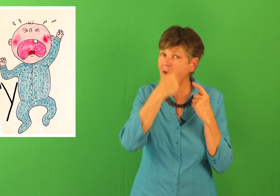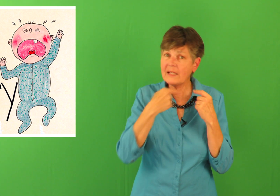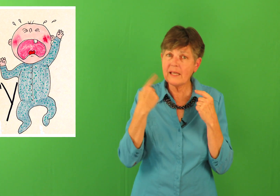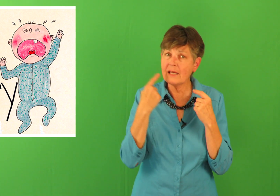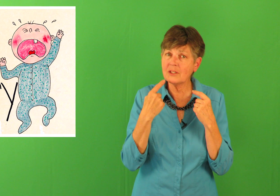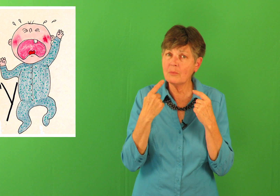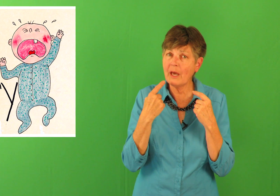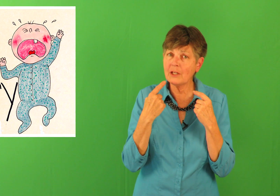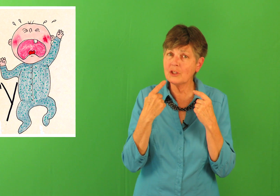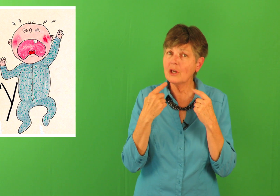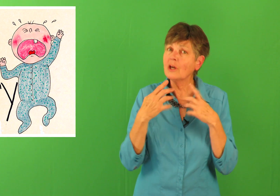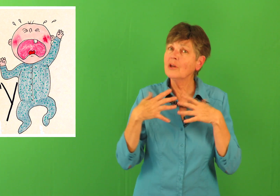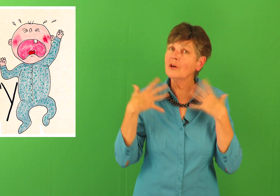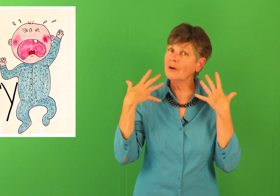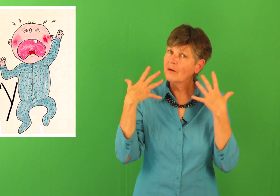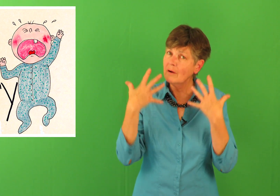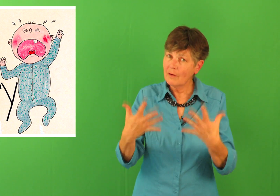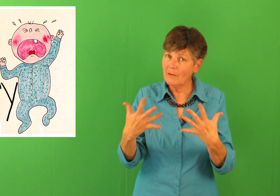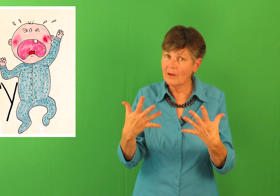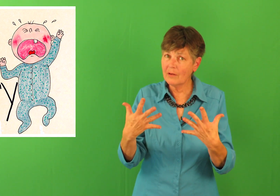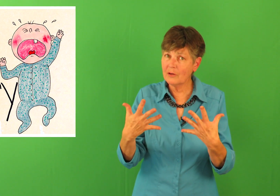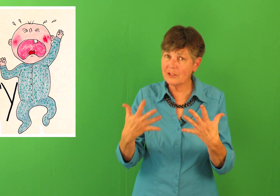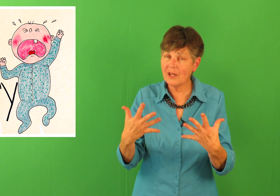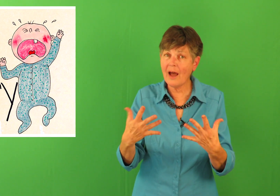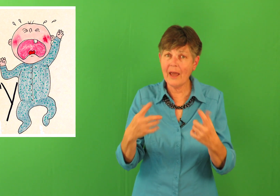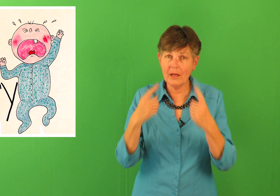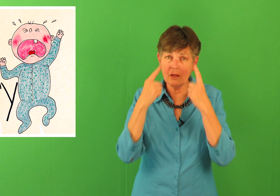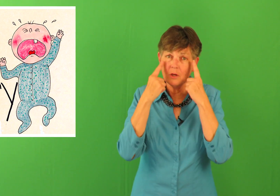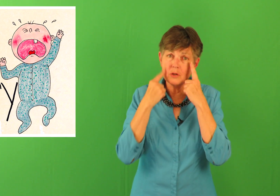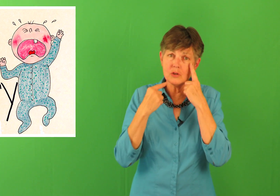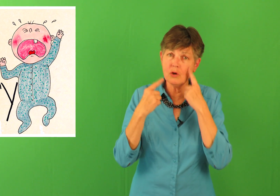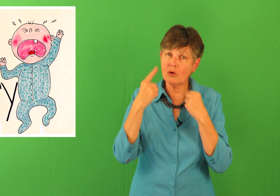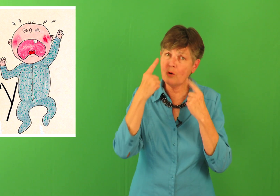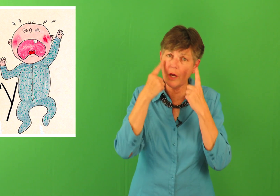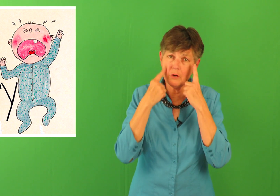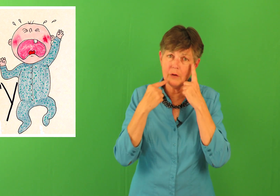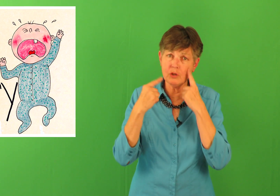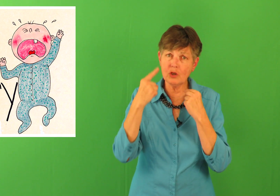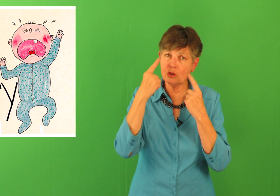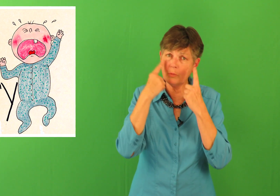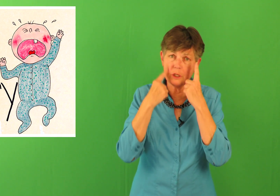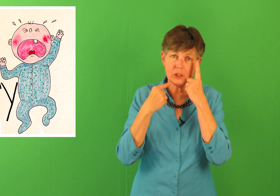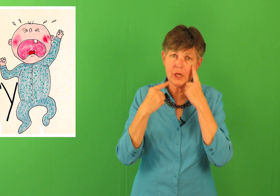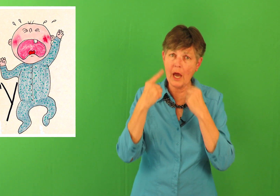face has to match your your sign so cry you have to look a little bit sad